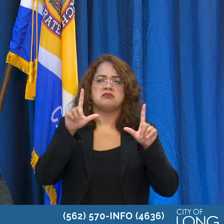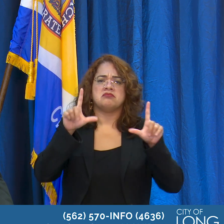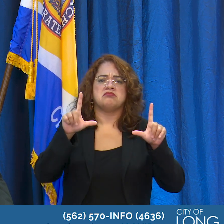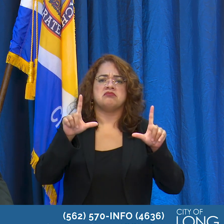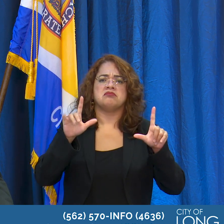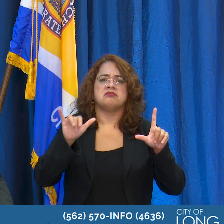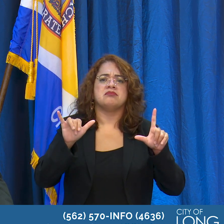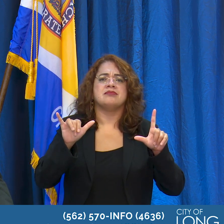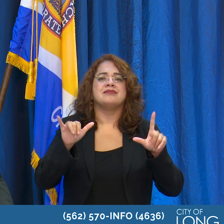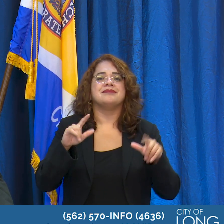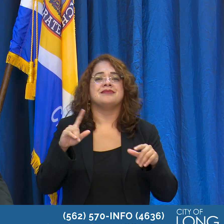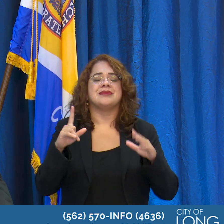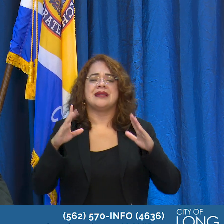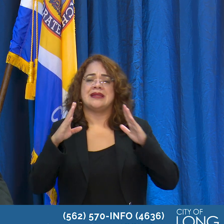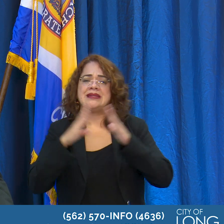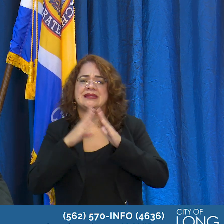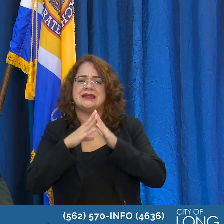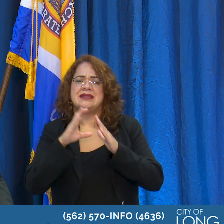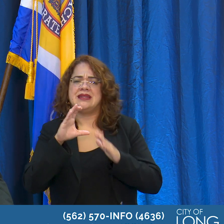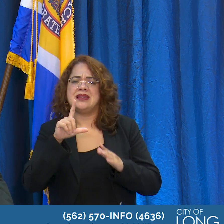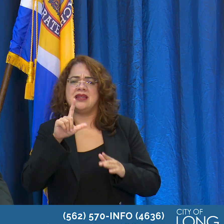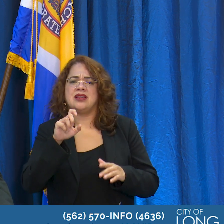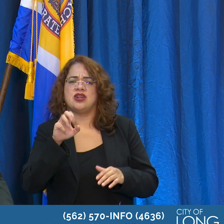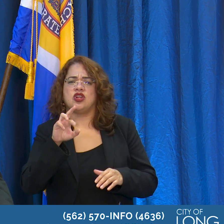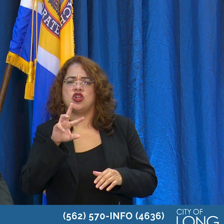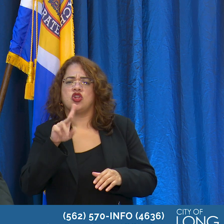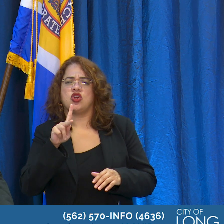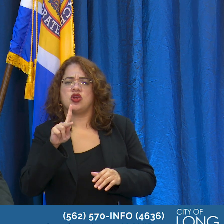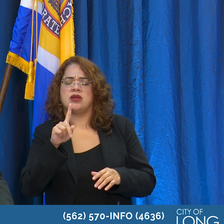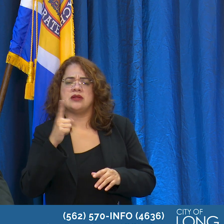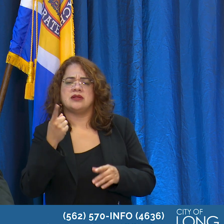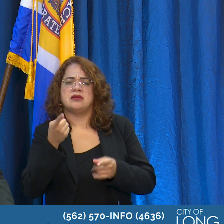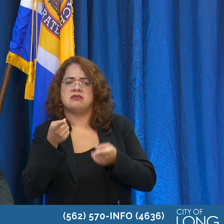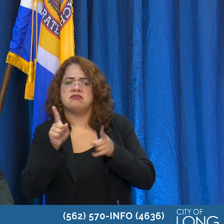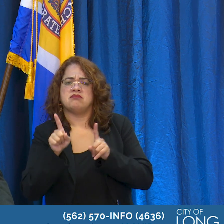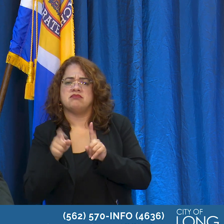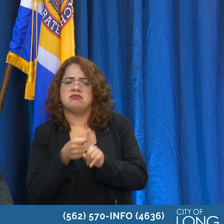the city clerk certified a petition a couple of weeks ago for a recall effort